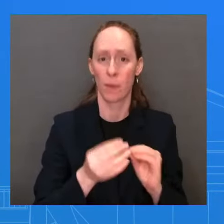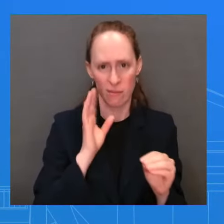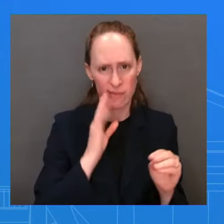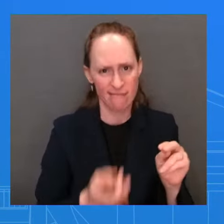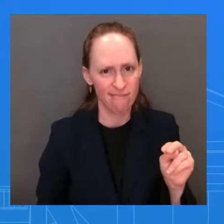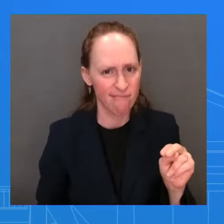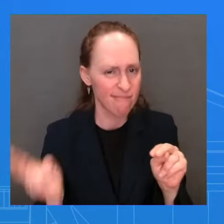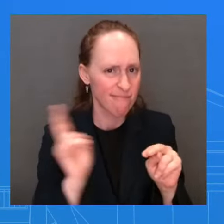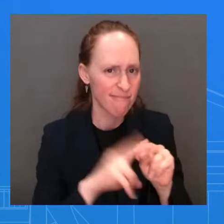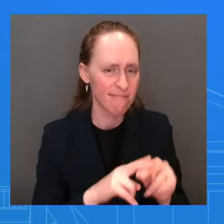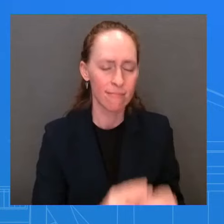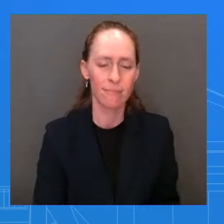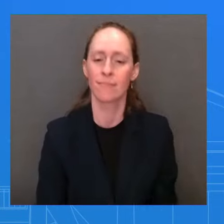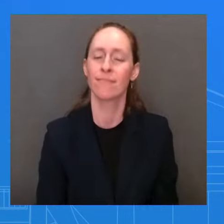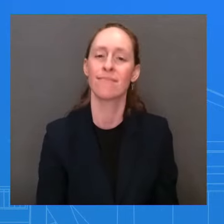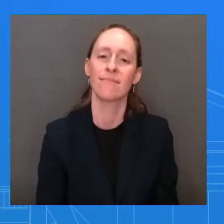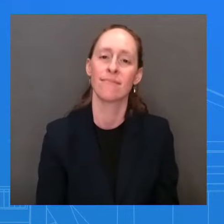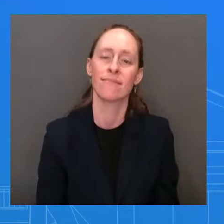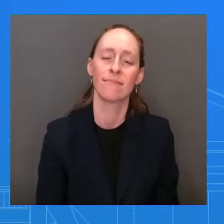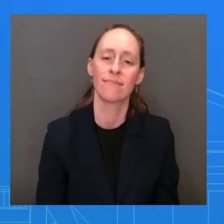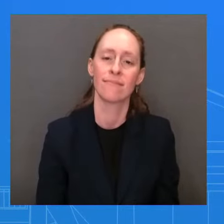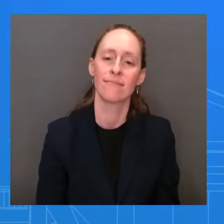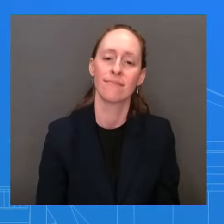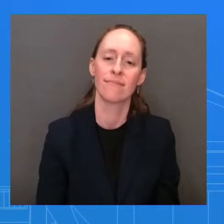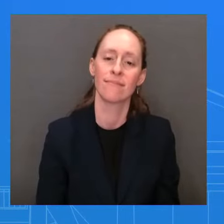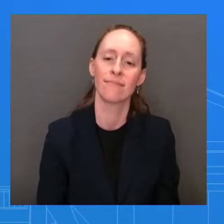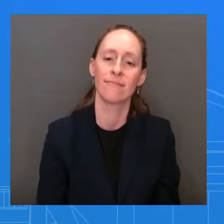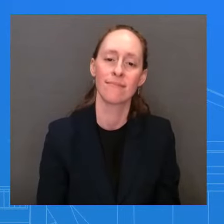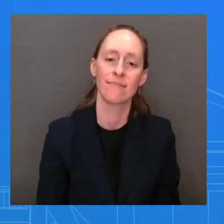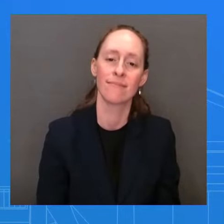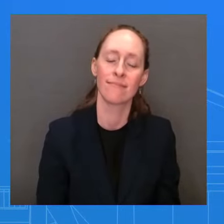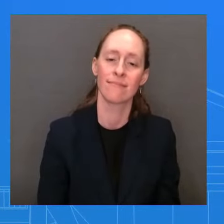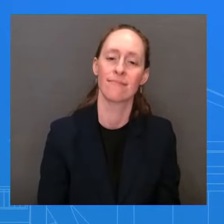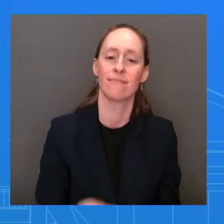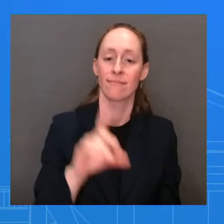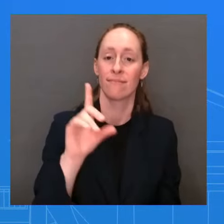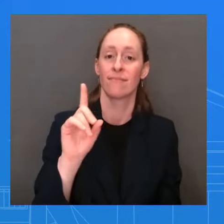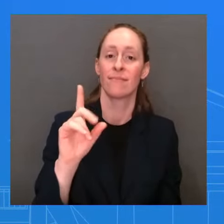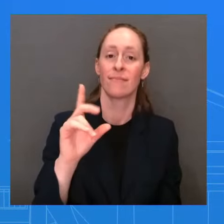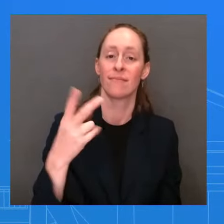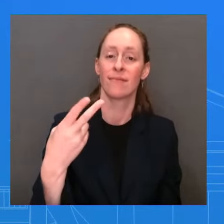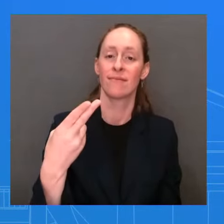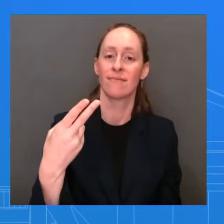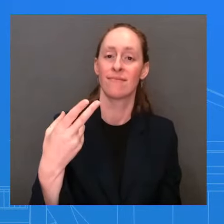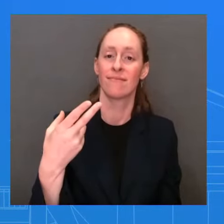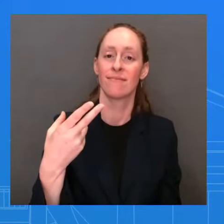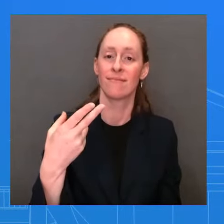showing how Speaker McCarthy's proposal would jeopardize healthcare for 21 million Americans